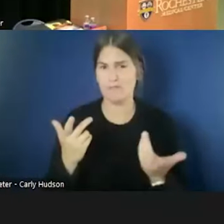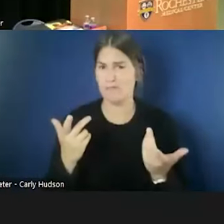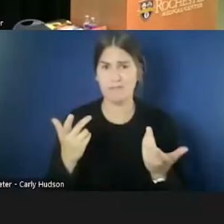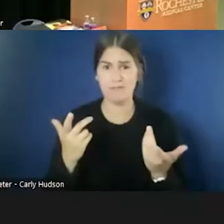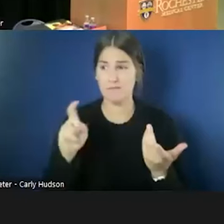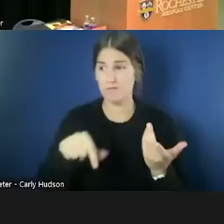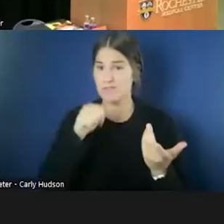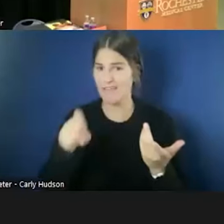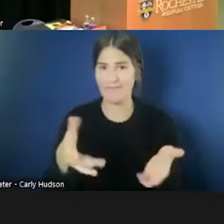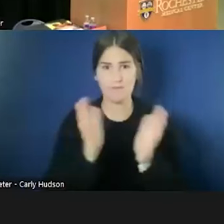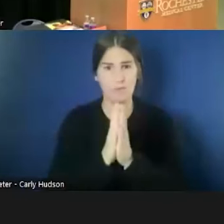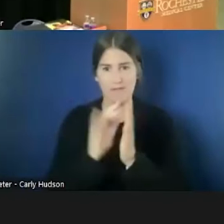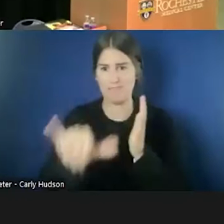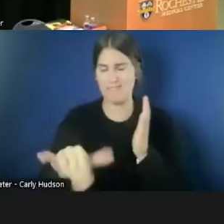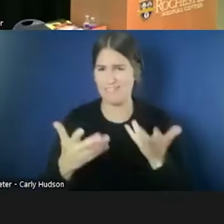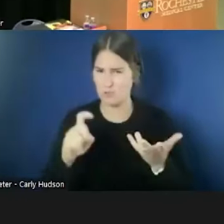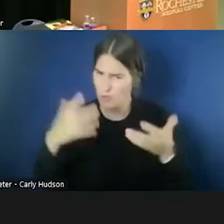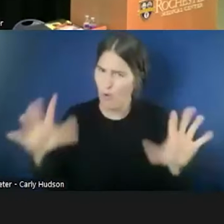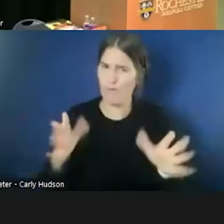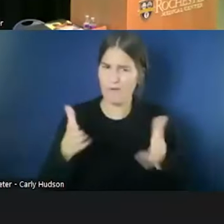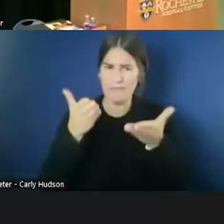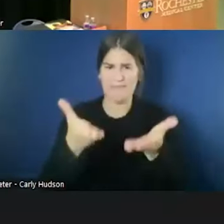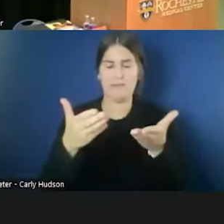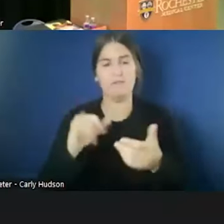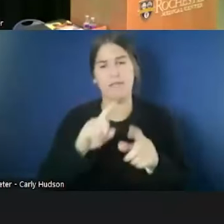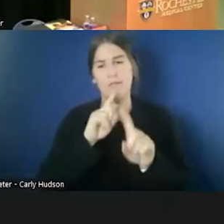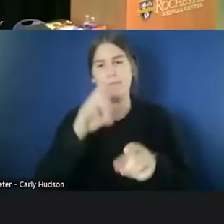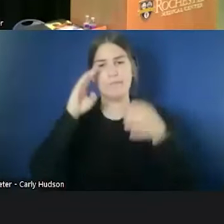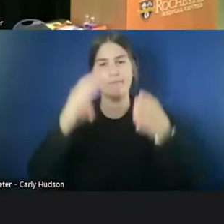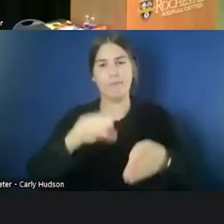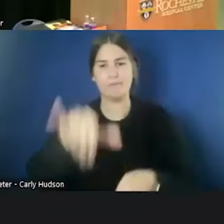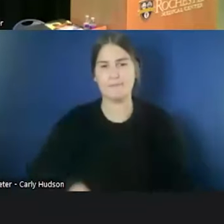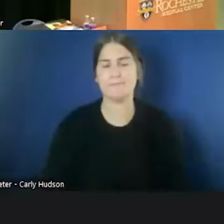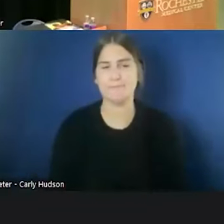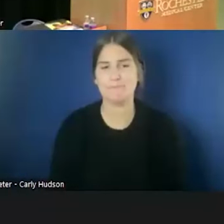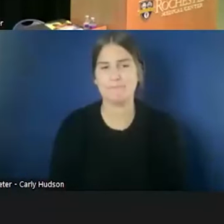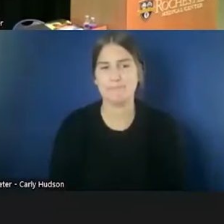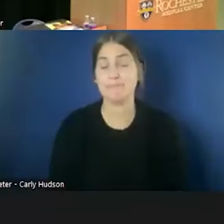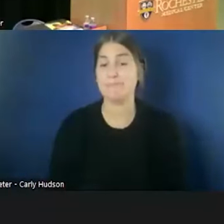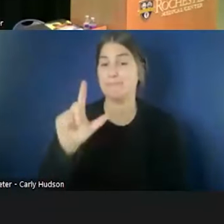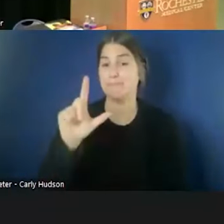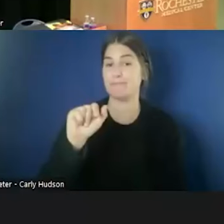request and that's what this report really focuses on so the Latino population of the fingerlakes